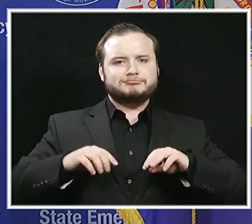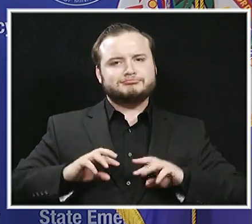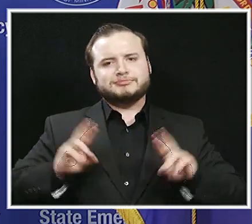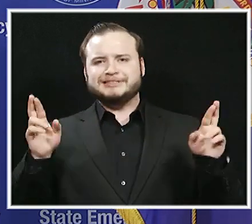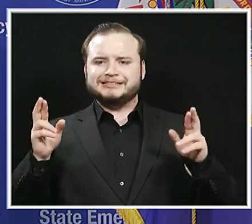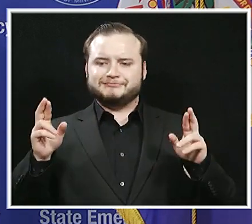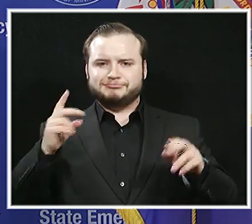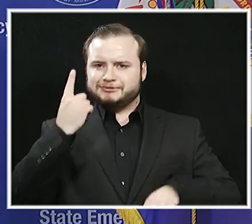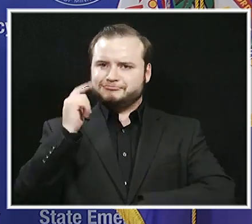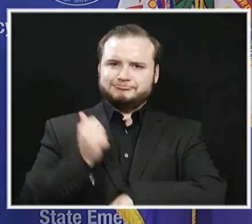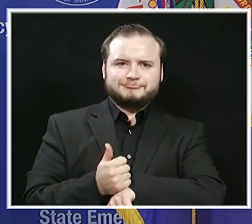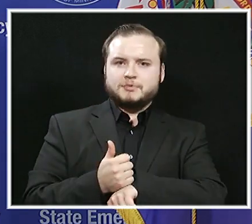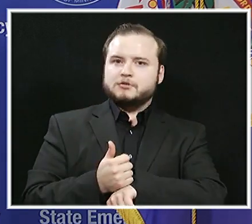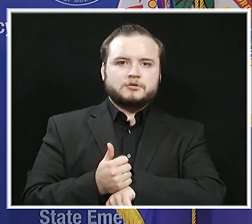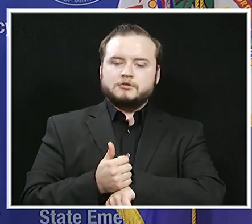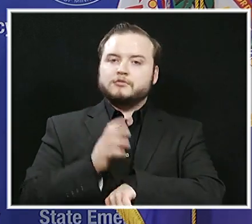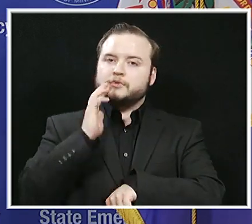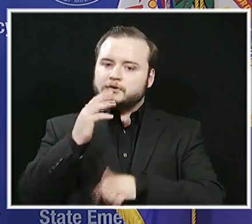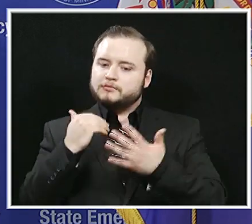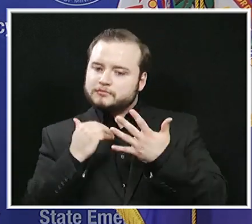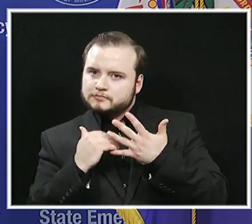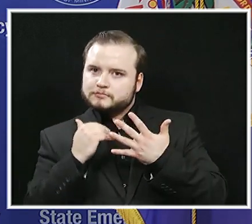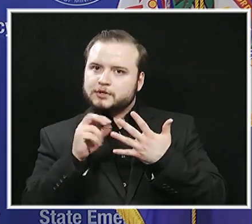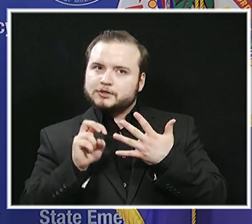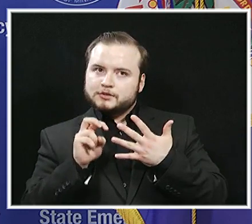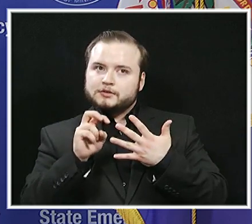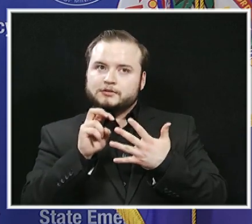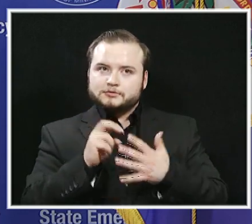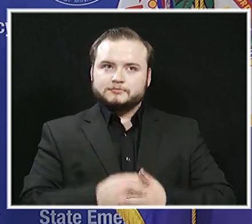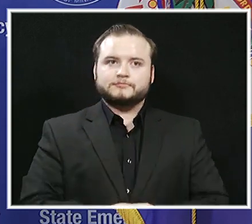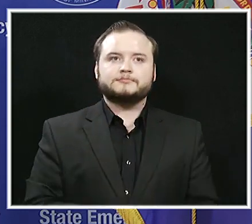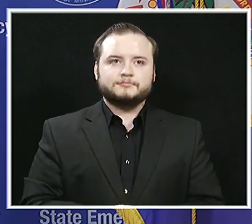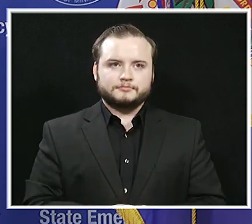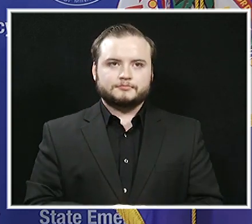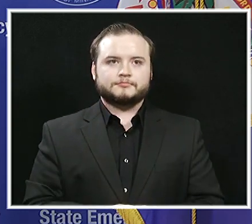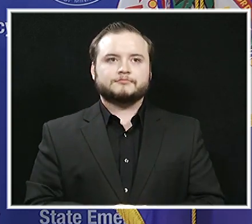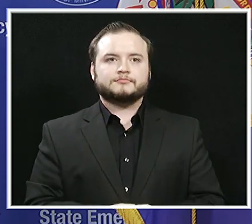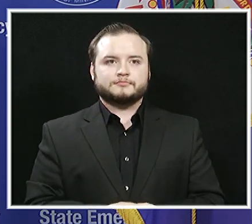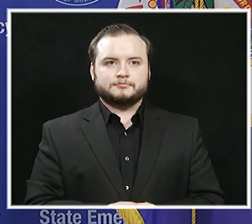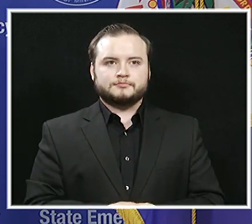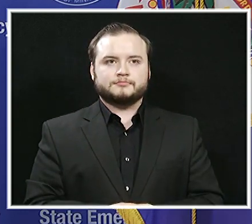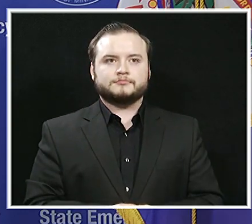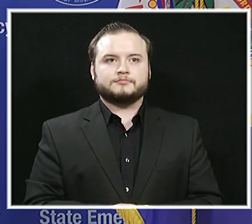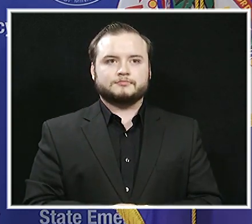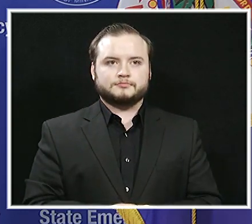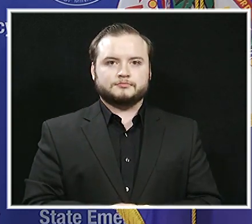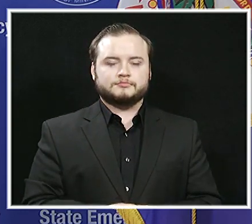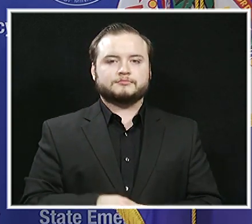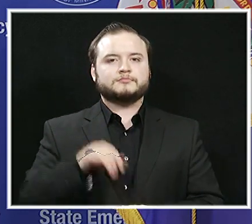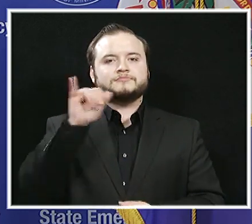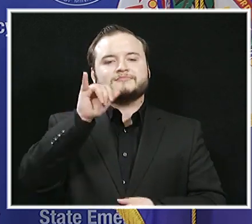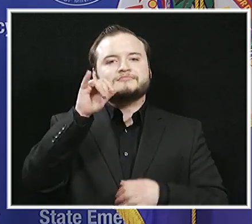all of these things, this is not a full solution but this is a step and quite frankly for retail this is a really important step.